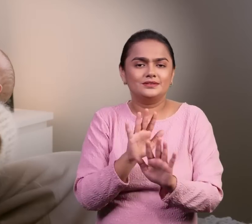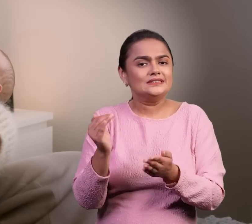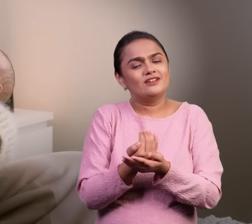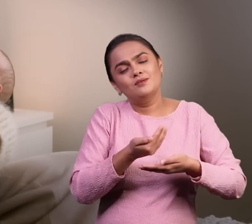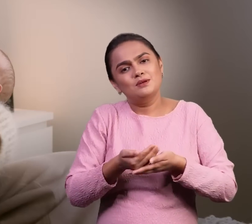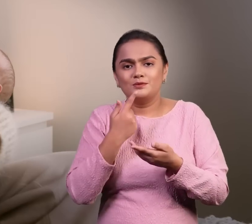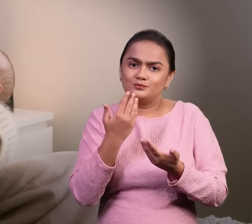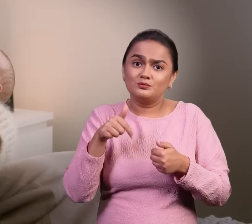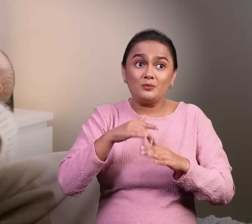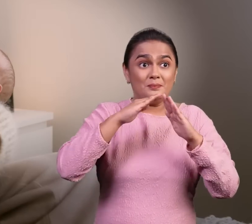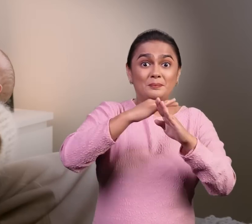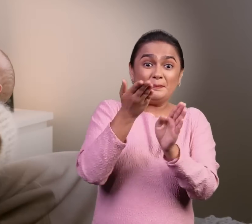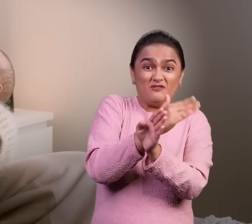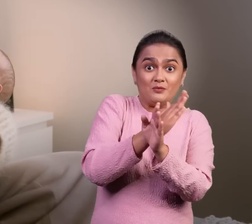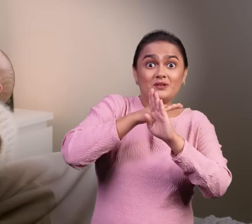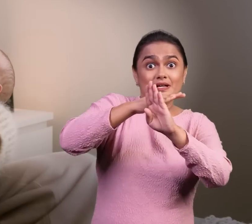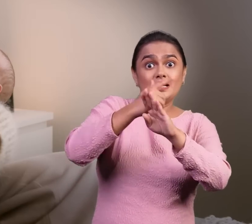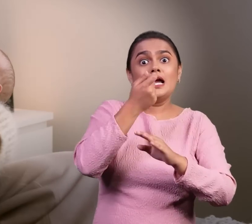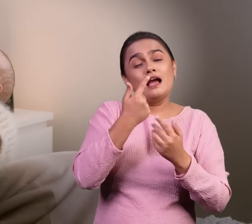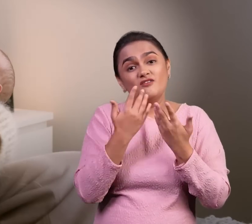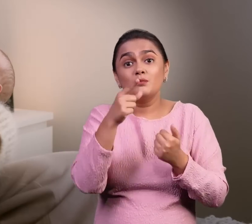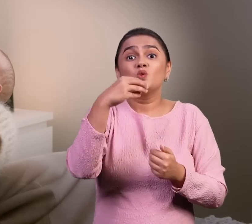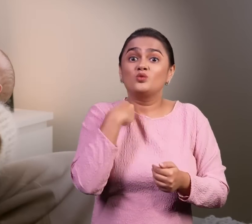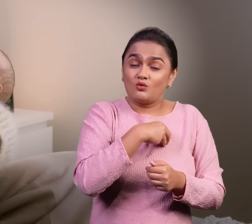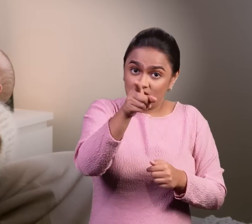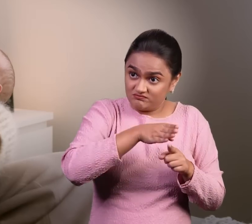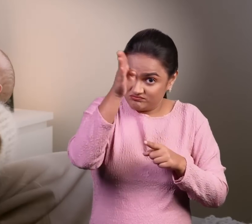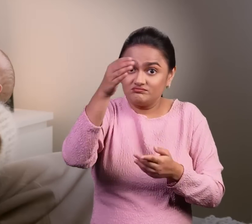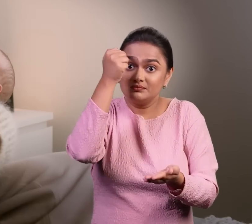Preventive medicine are available so consult the doctor.